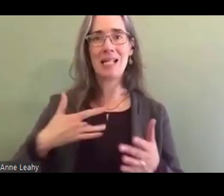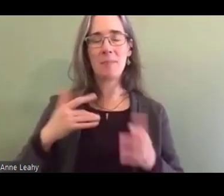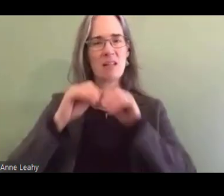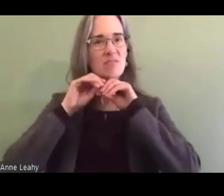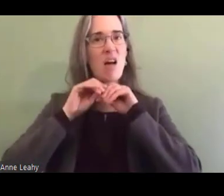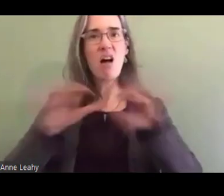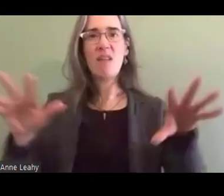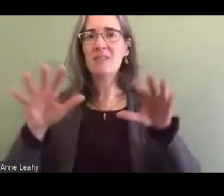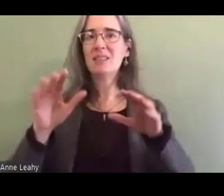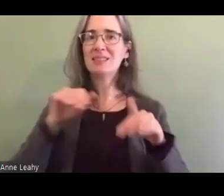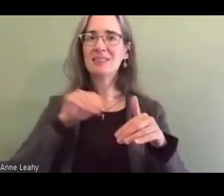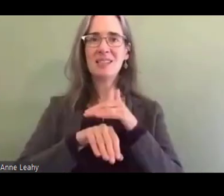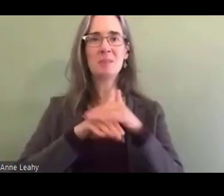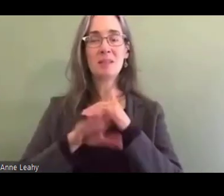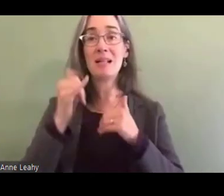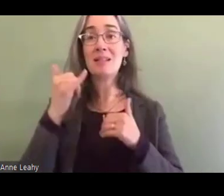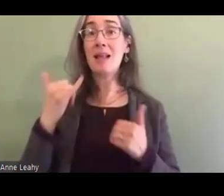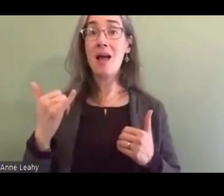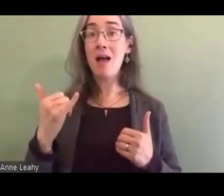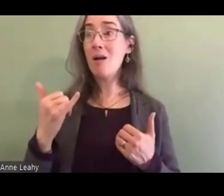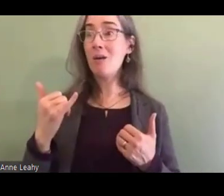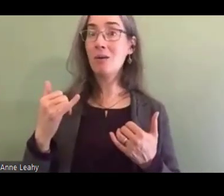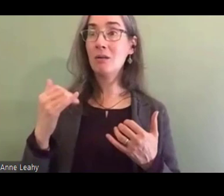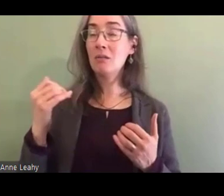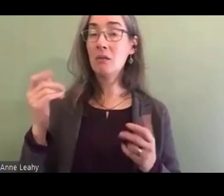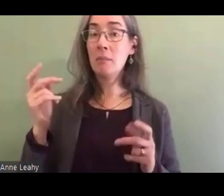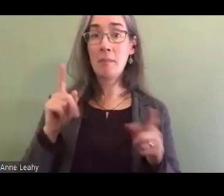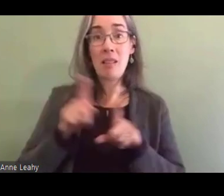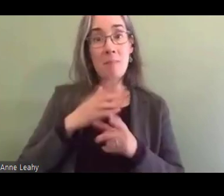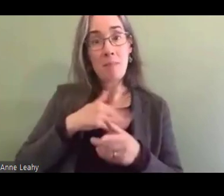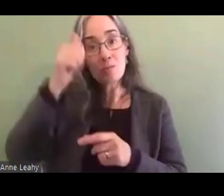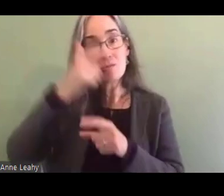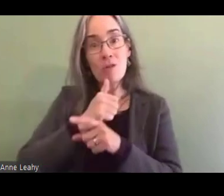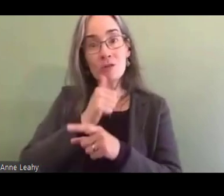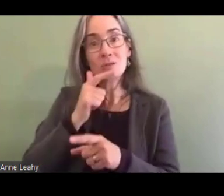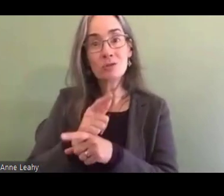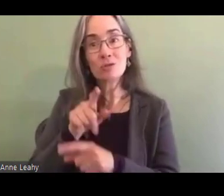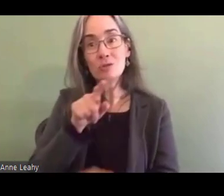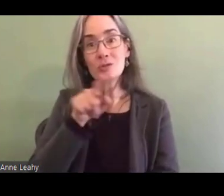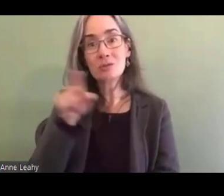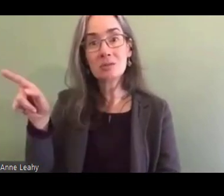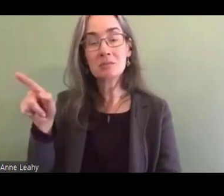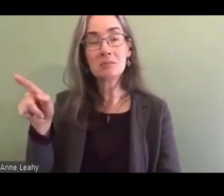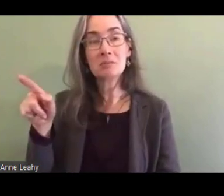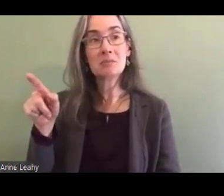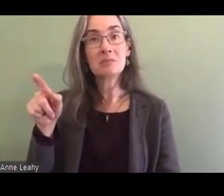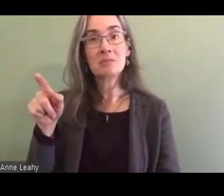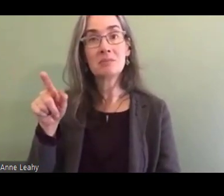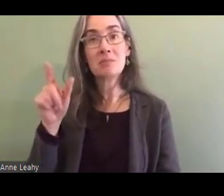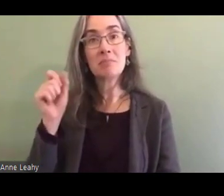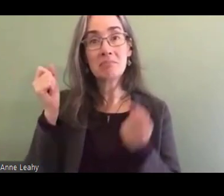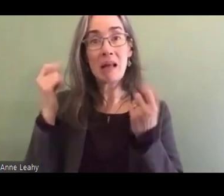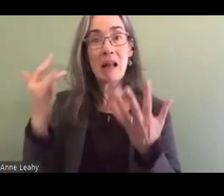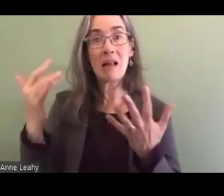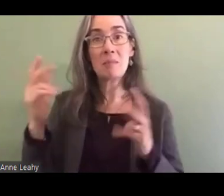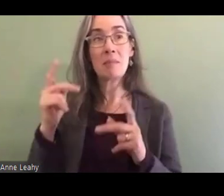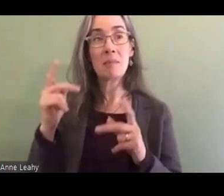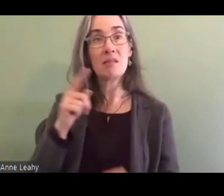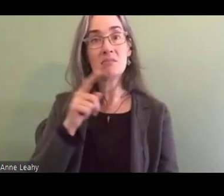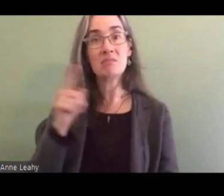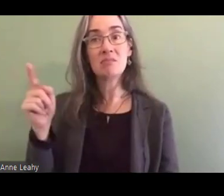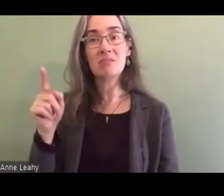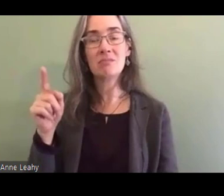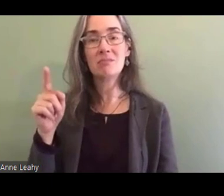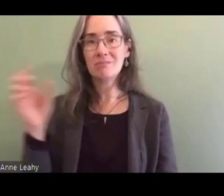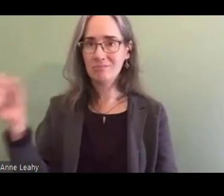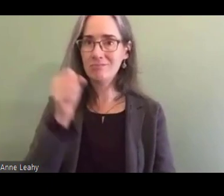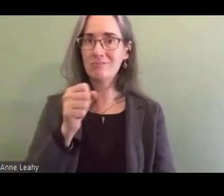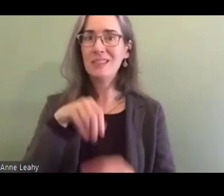And now people like my brother and sisters and lots of folks are in jobs of web accessibility